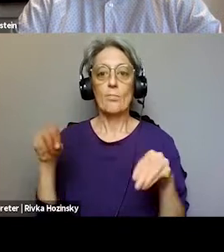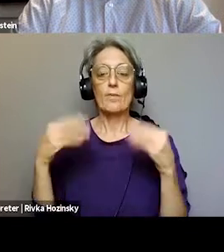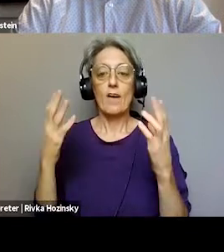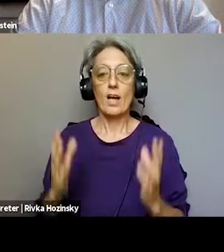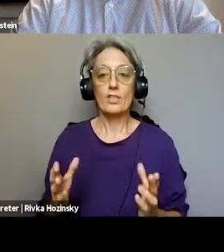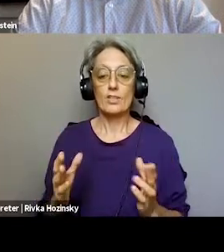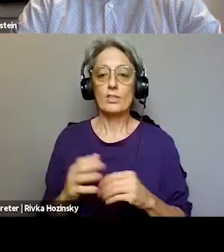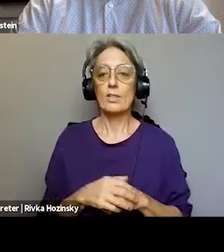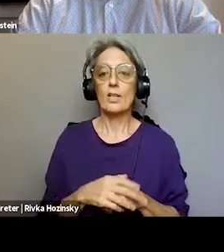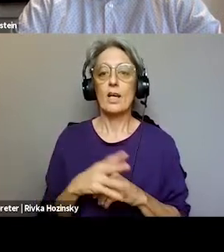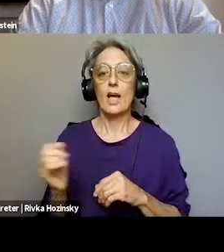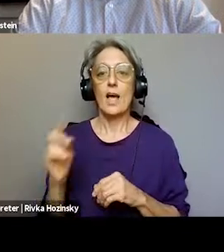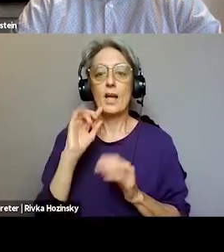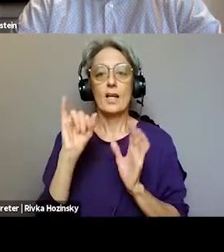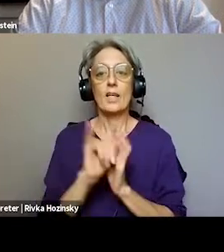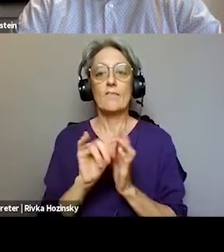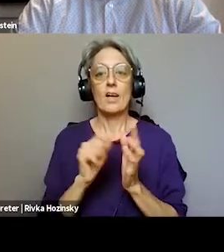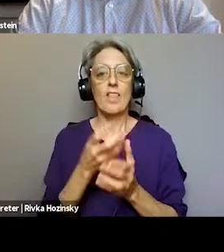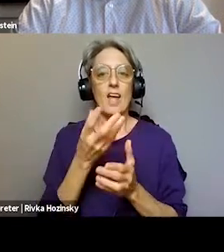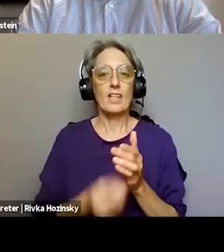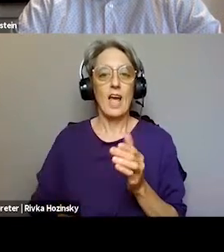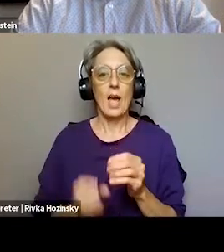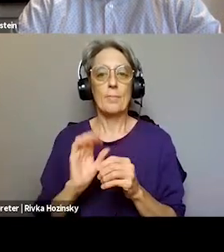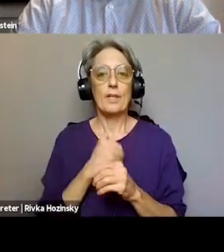and identify the gaps in our understanding of the range